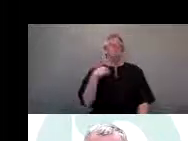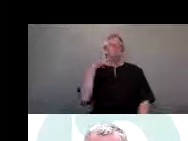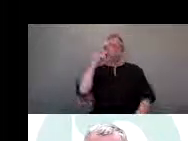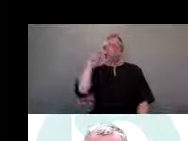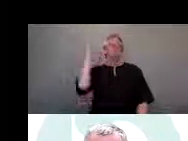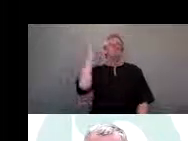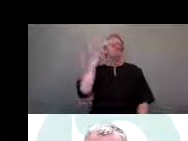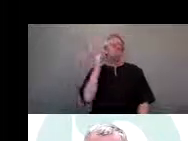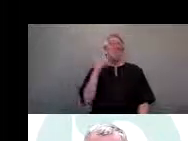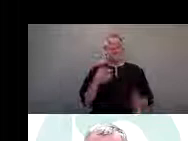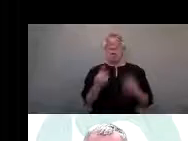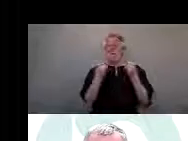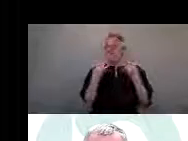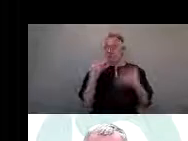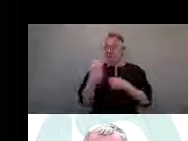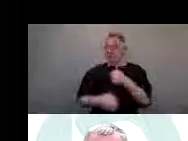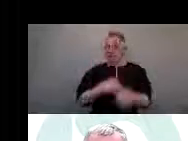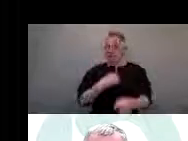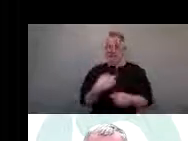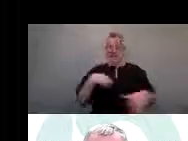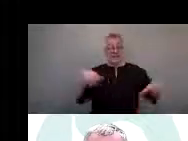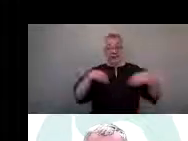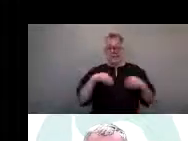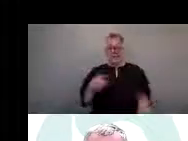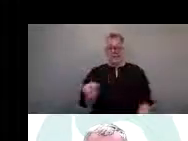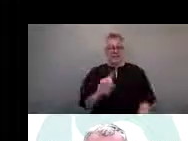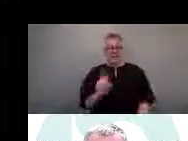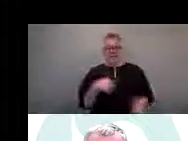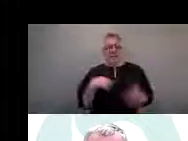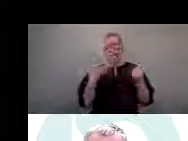hood after starting when I was 23 and it was so hard to accept.